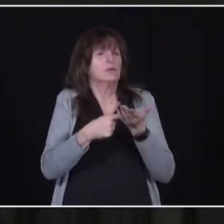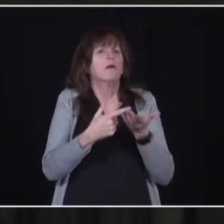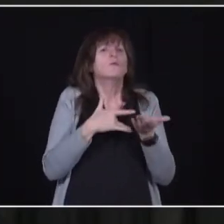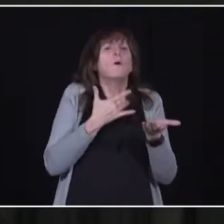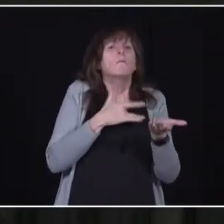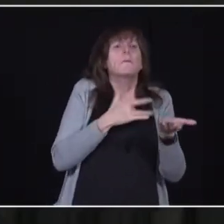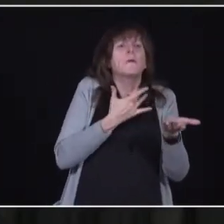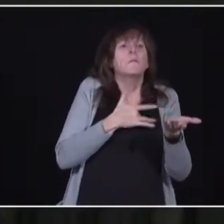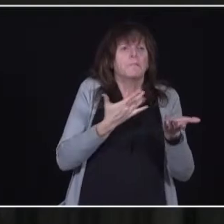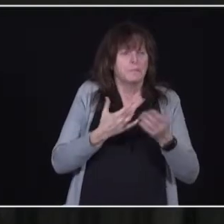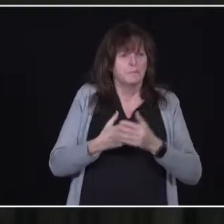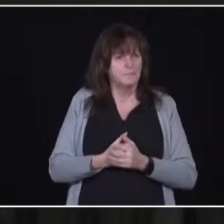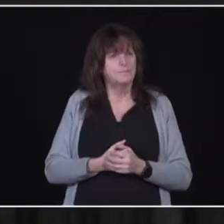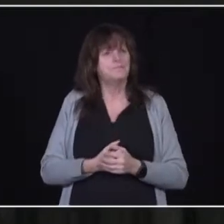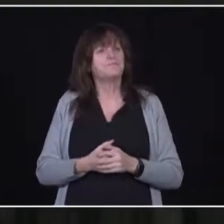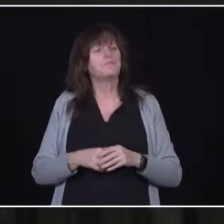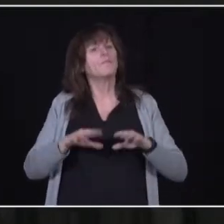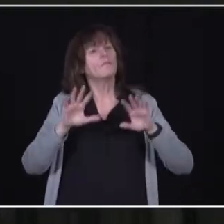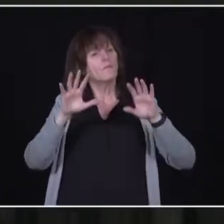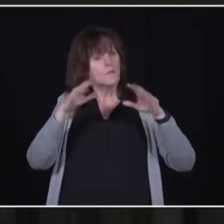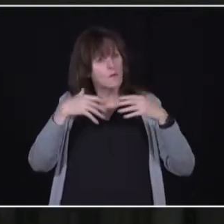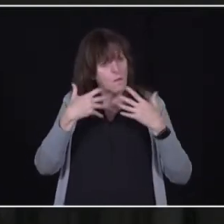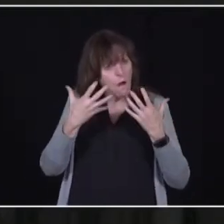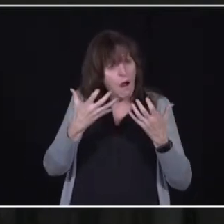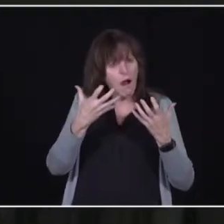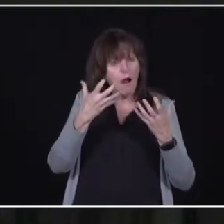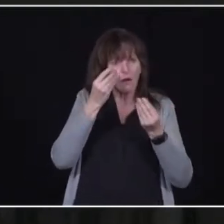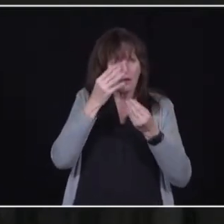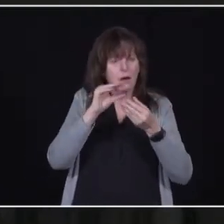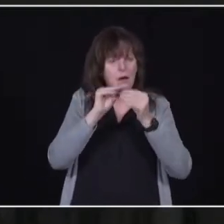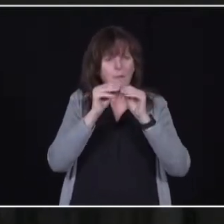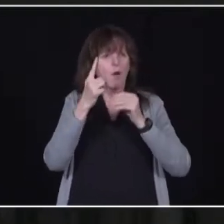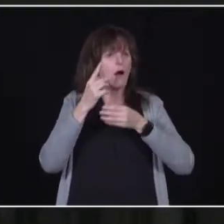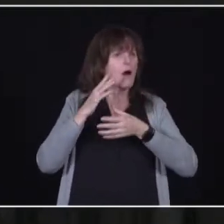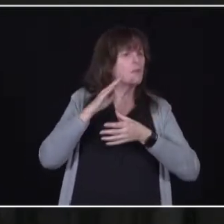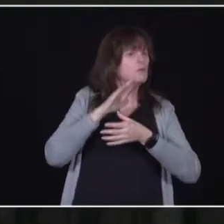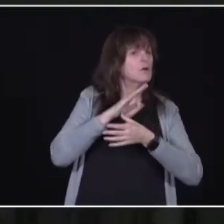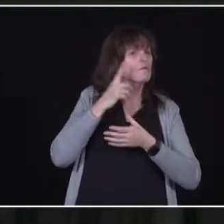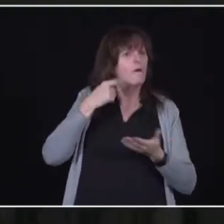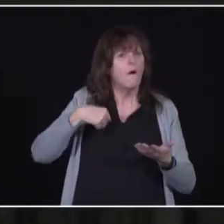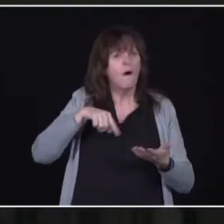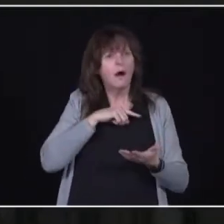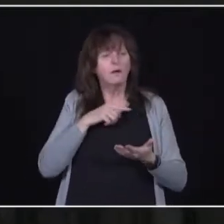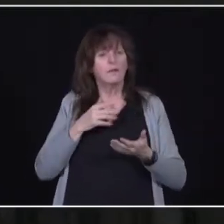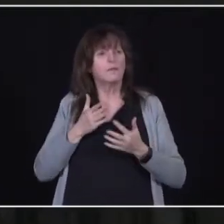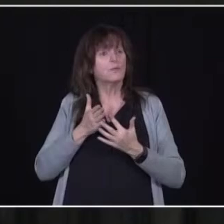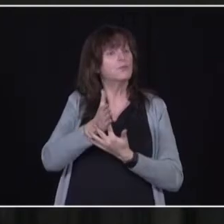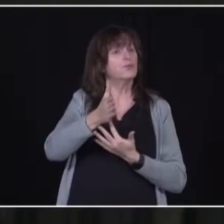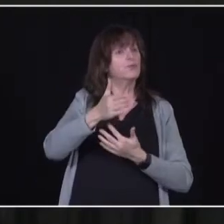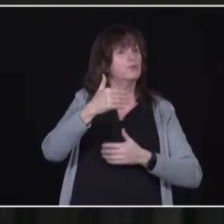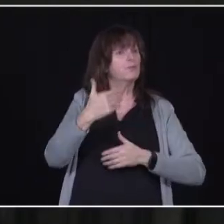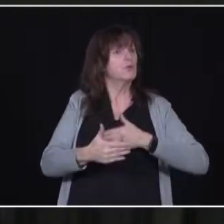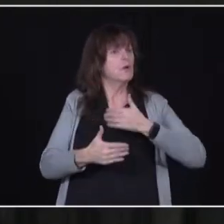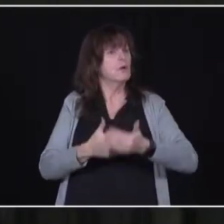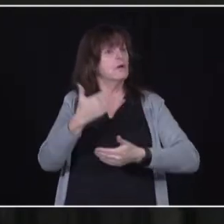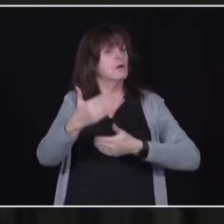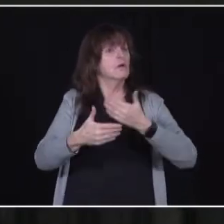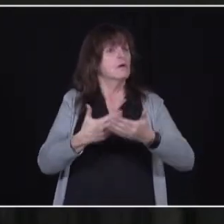The government of Ontario is not a party to the proceedings and therefore it would be inappropriate to discuss what is happening.